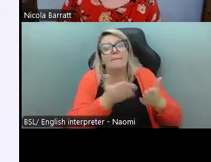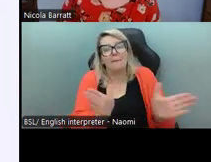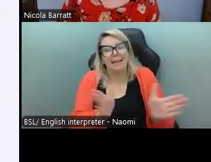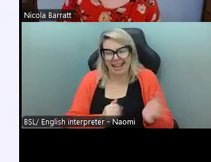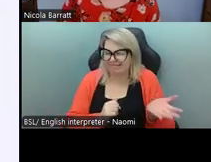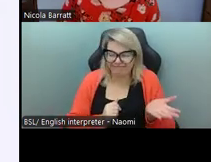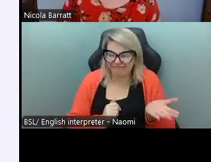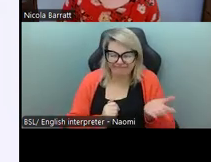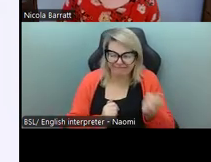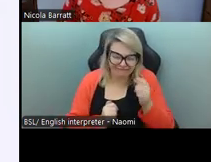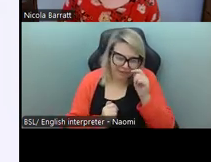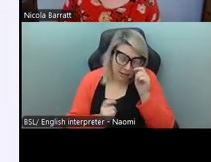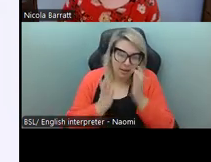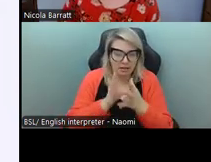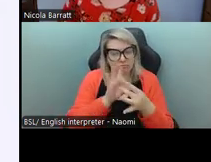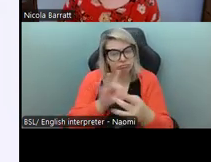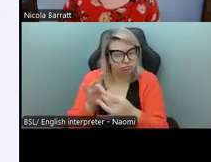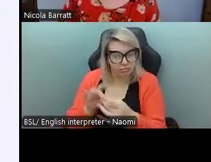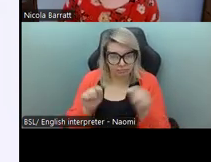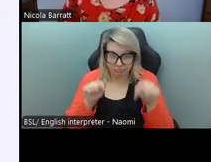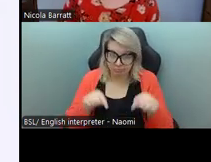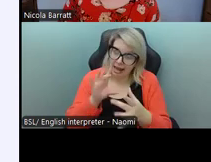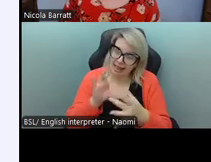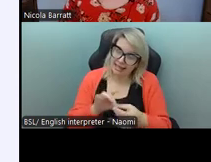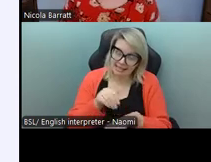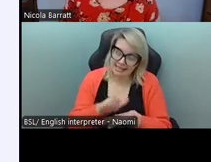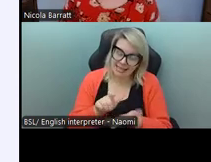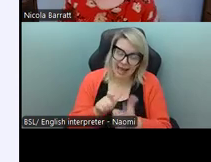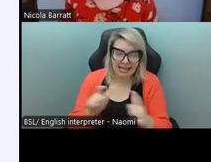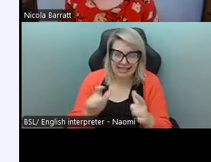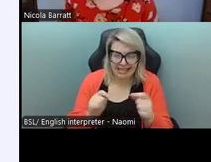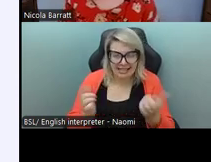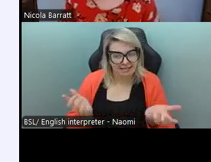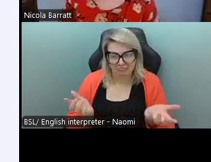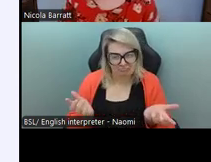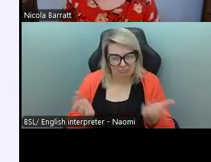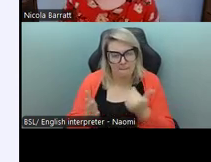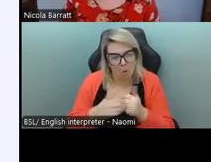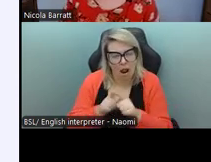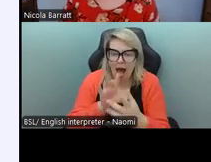You're less likely to sell tickets on here than you are to do networking with others, basically.